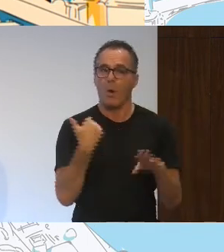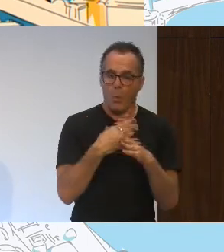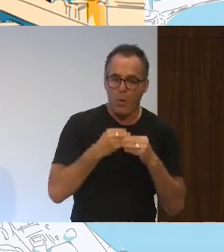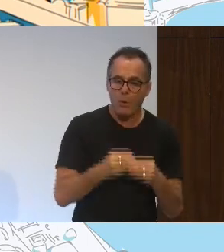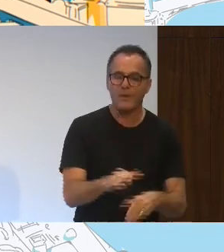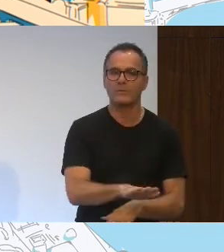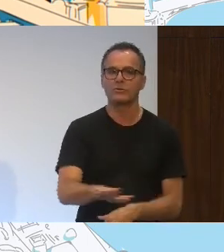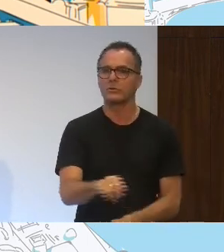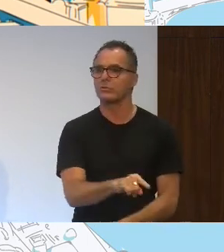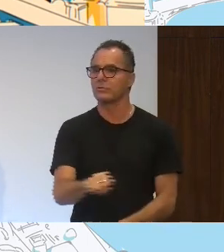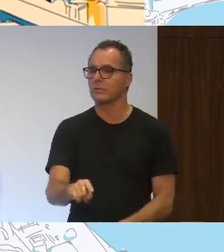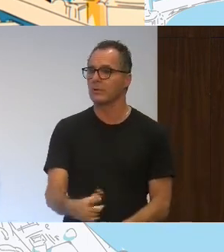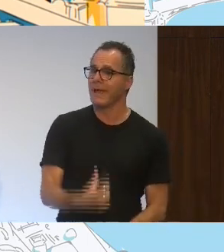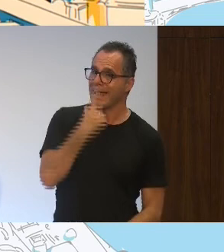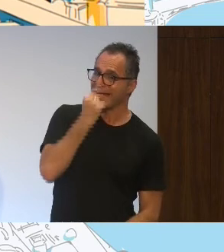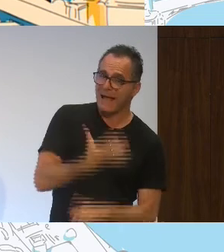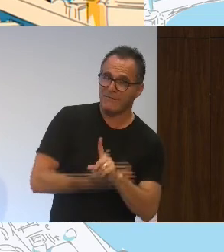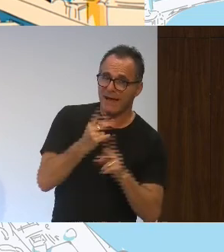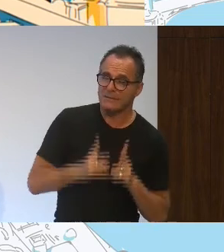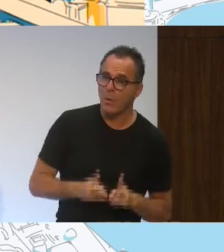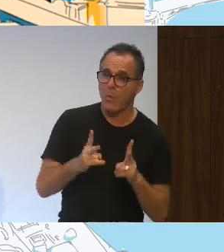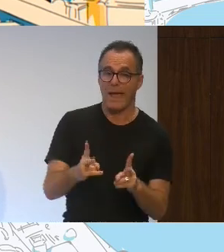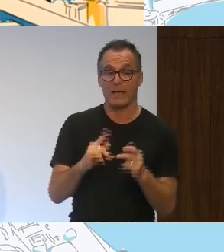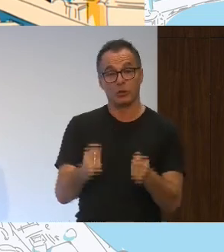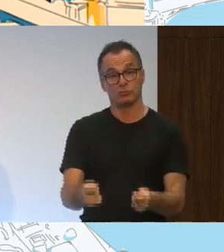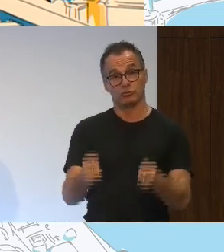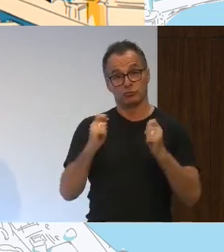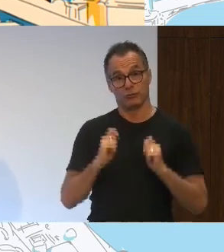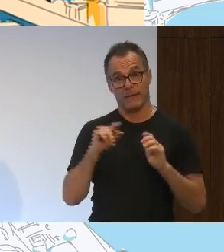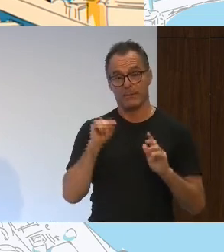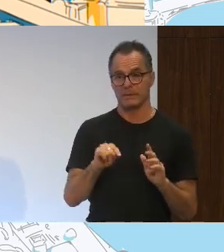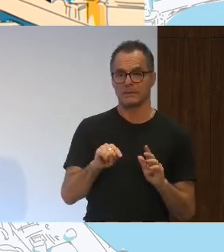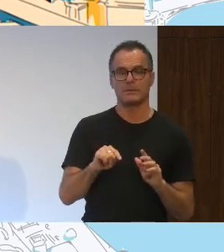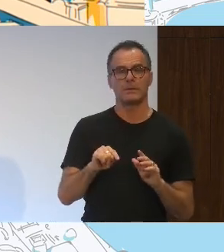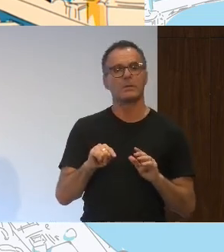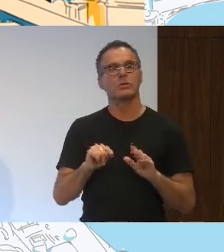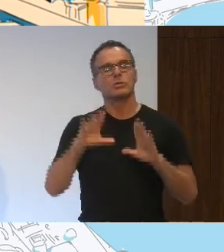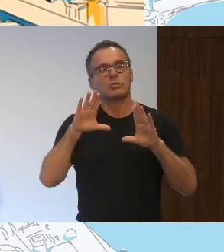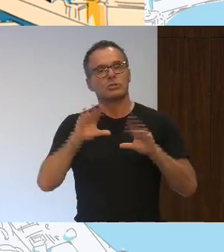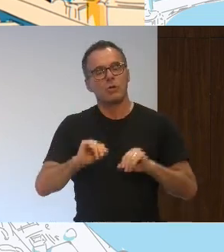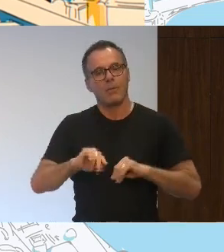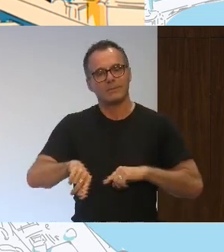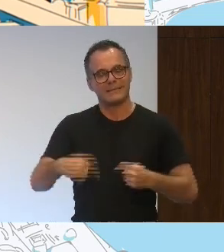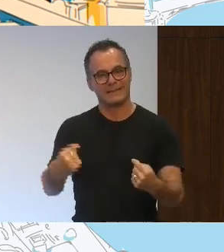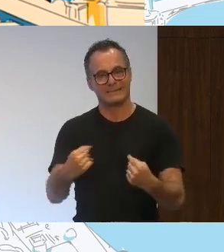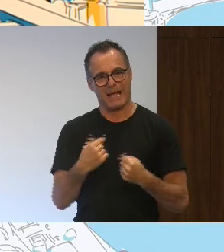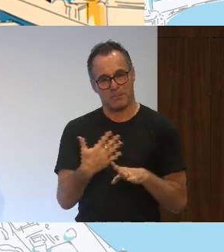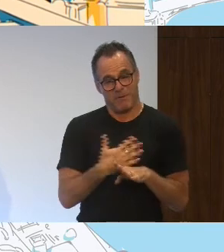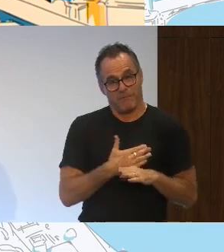If we could get a way to get the treat a get a treatment that were got in and stop the attack, then we'd have a viable strategy